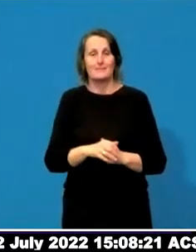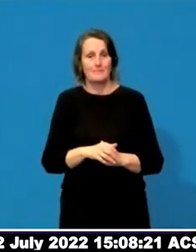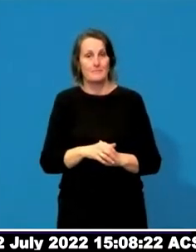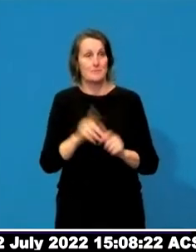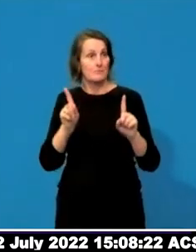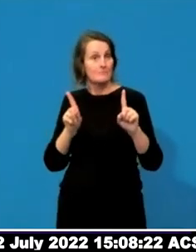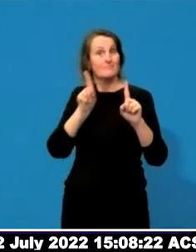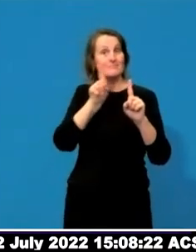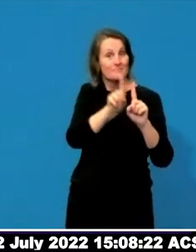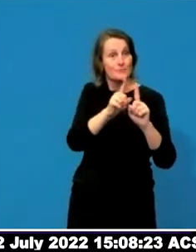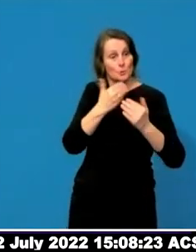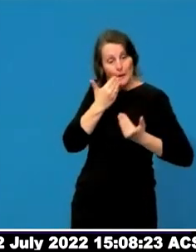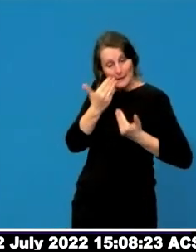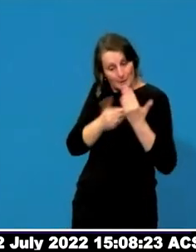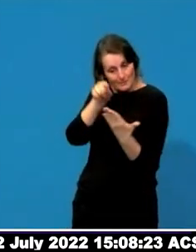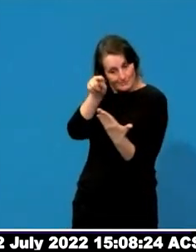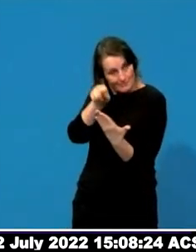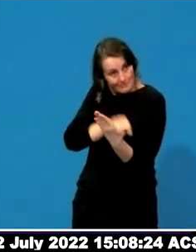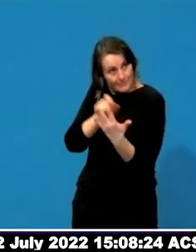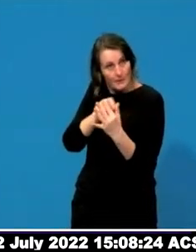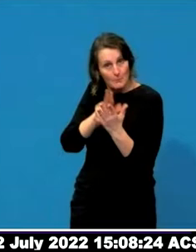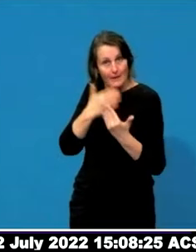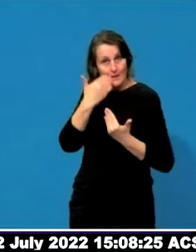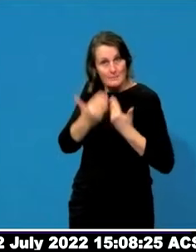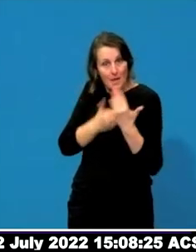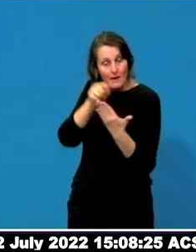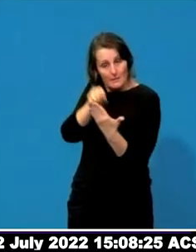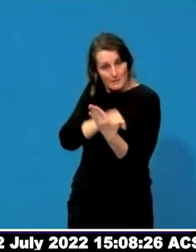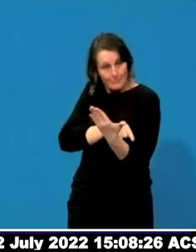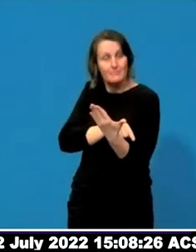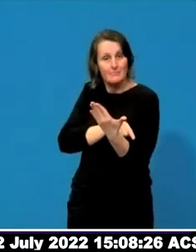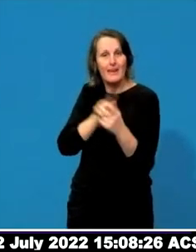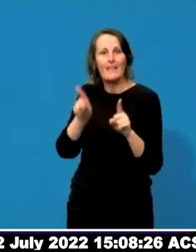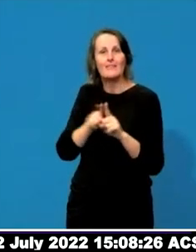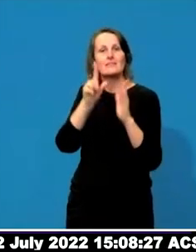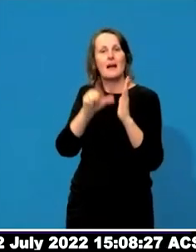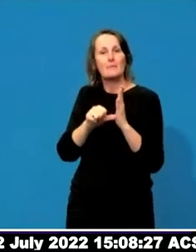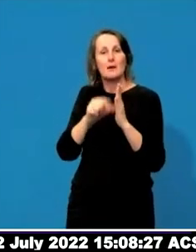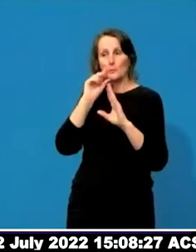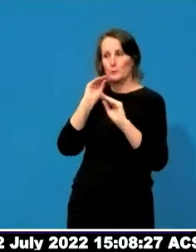what the plan involves and how it works, but also to educate the planners.